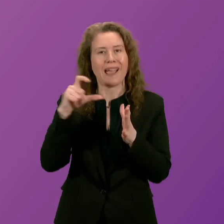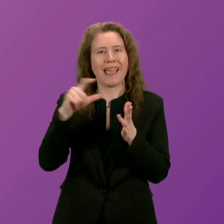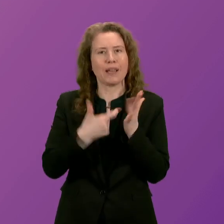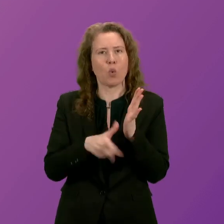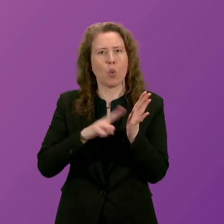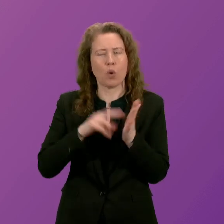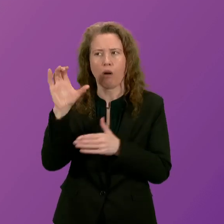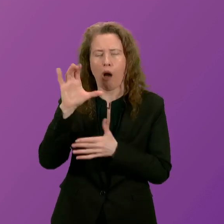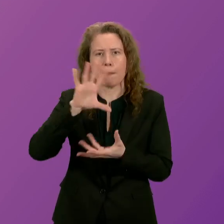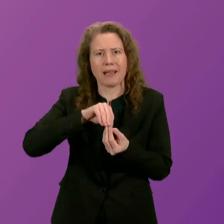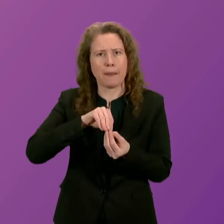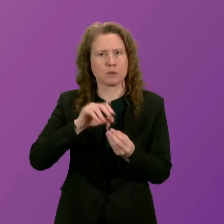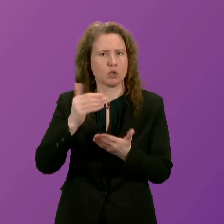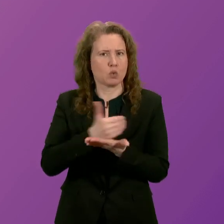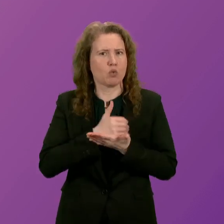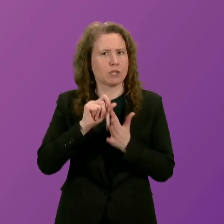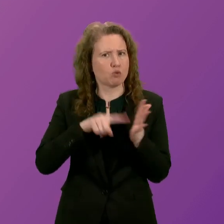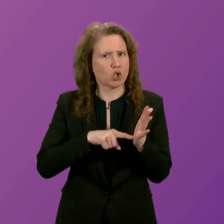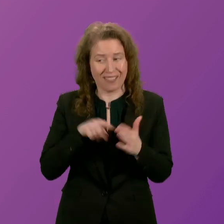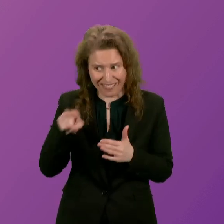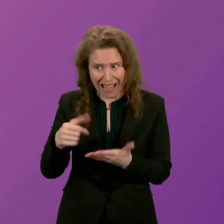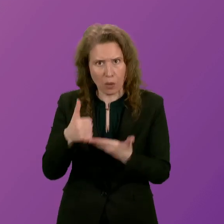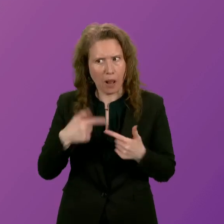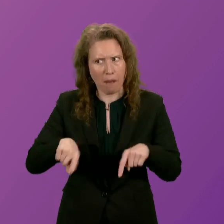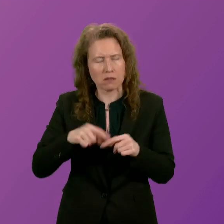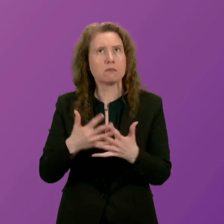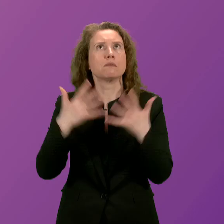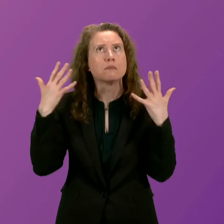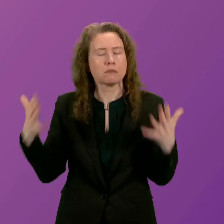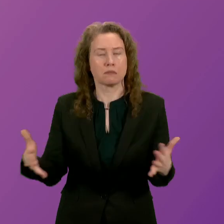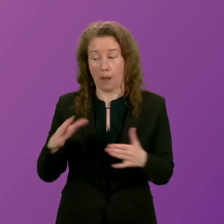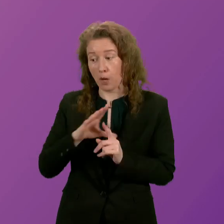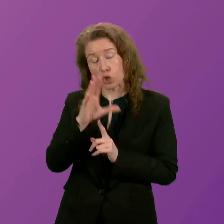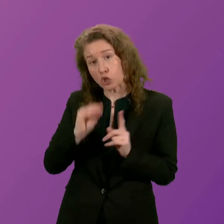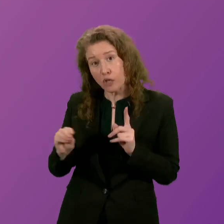capture and storage project. That would help us enormously. The Conservatives never lifted